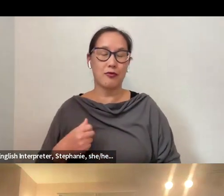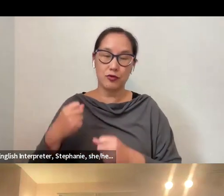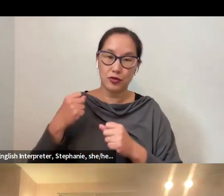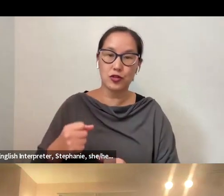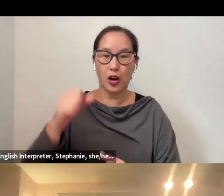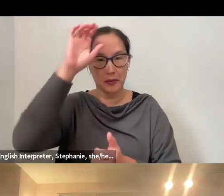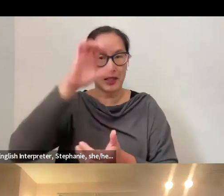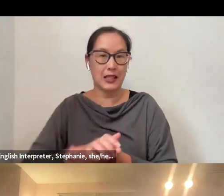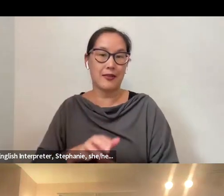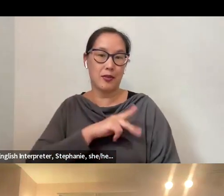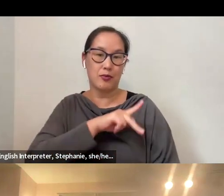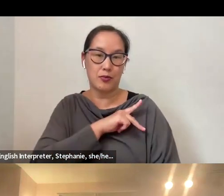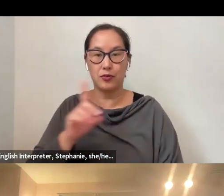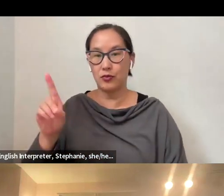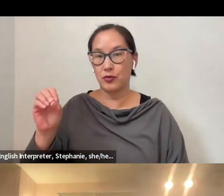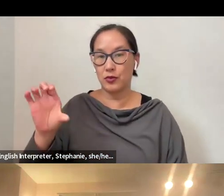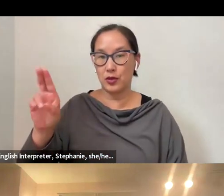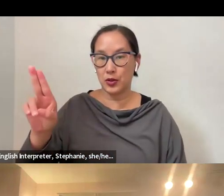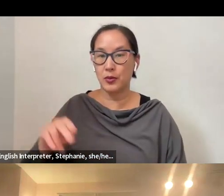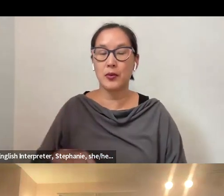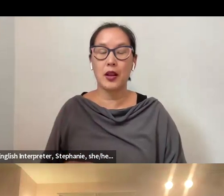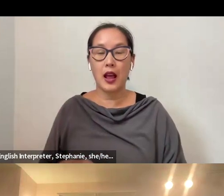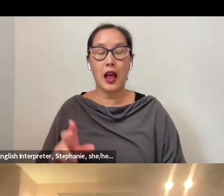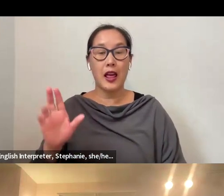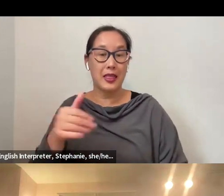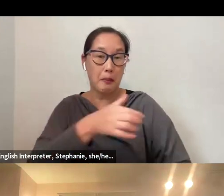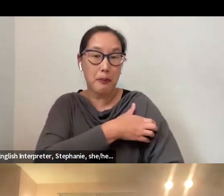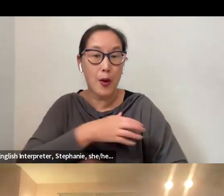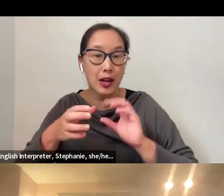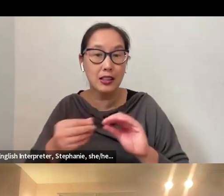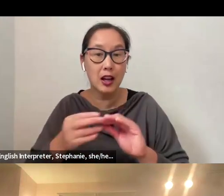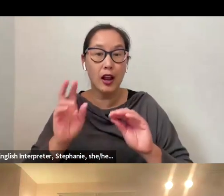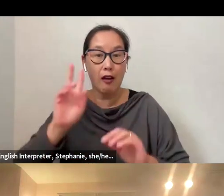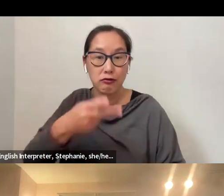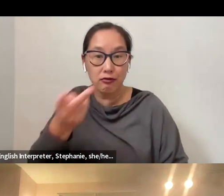I think they flip a certain power narrative about who gets to tell